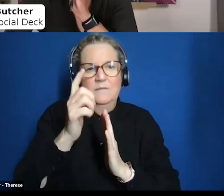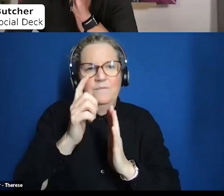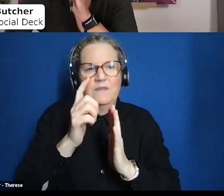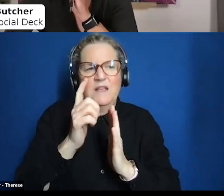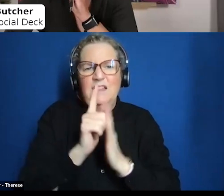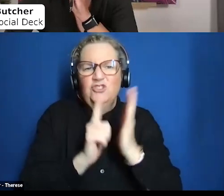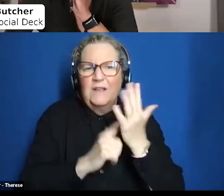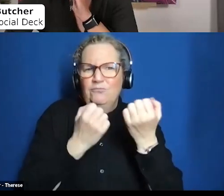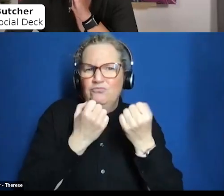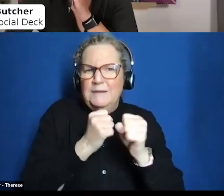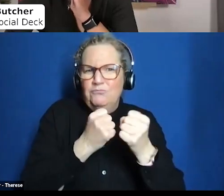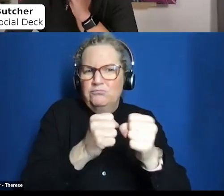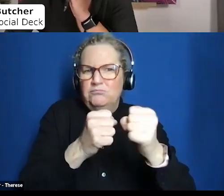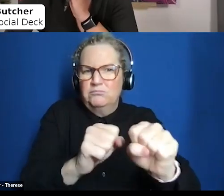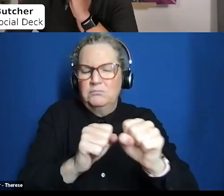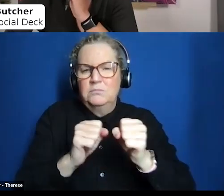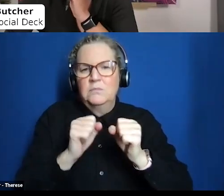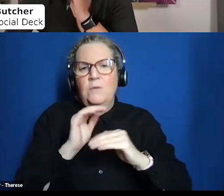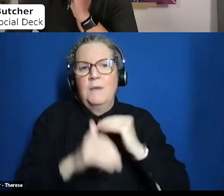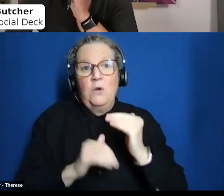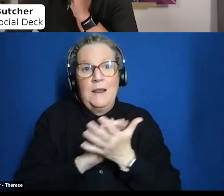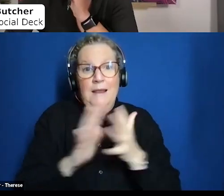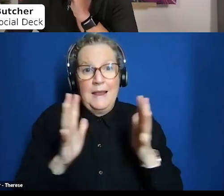put in place for how data is used.